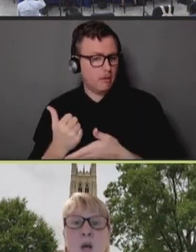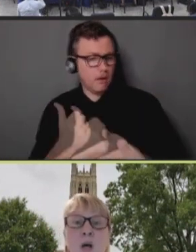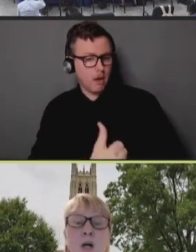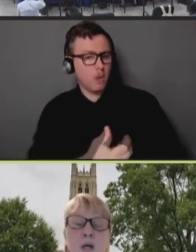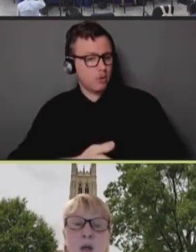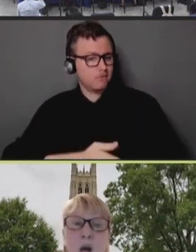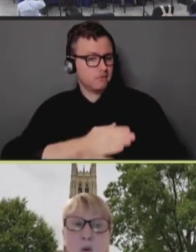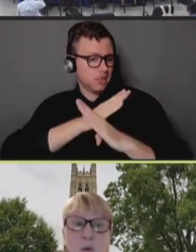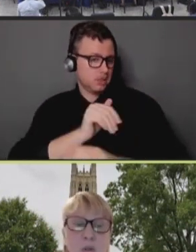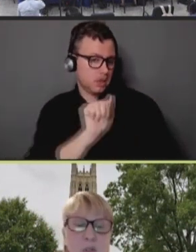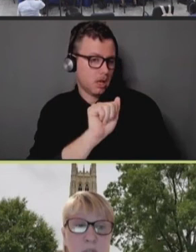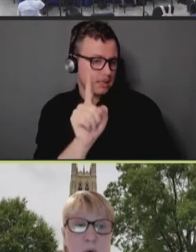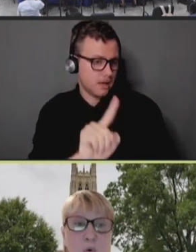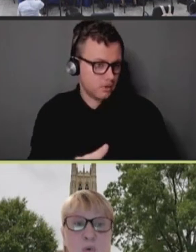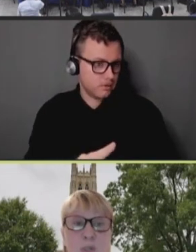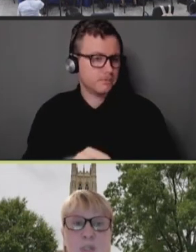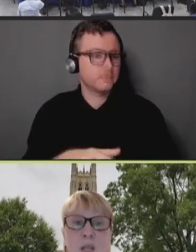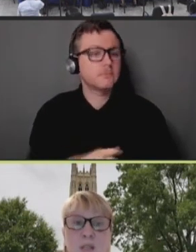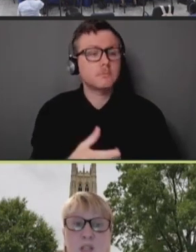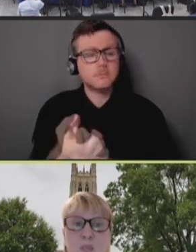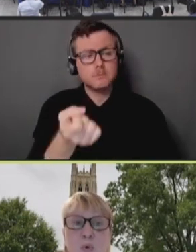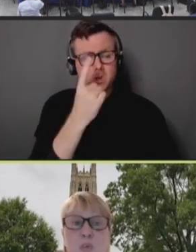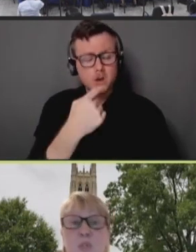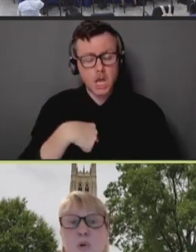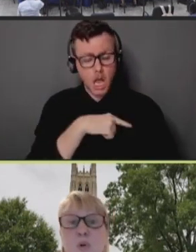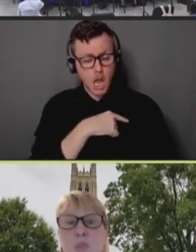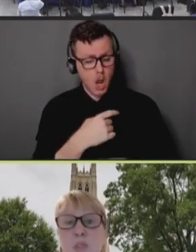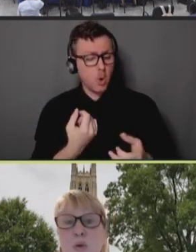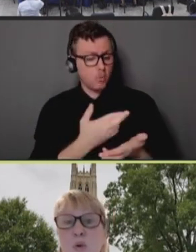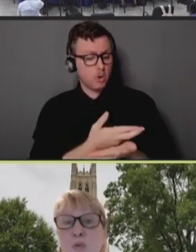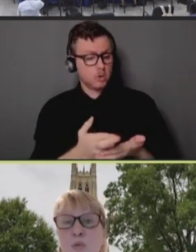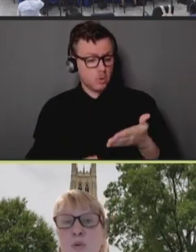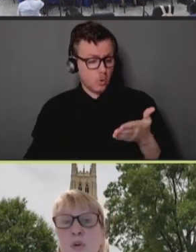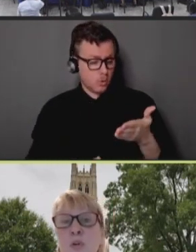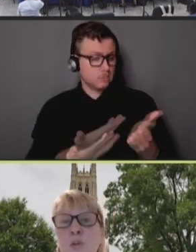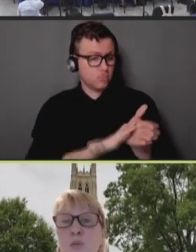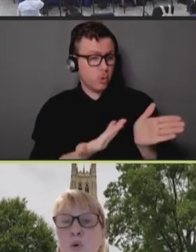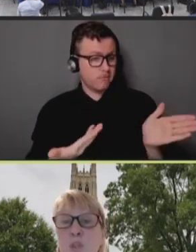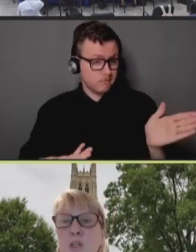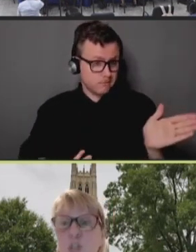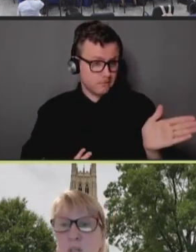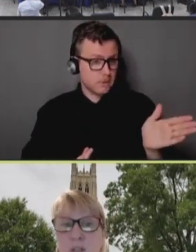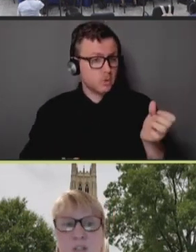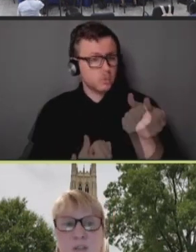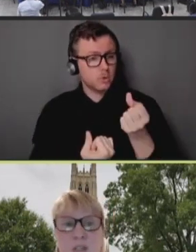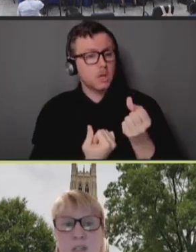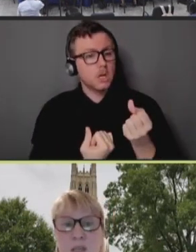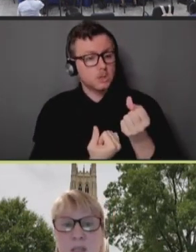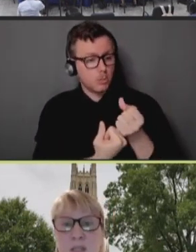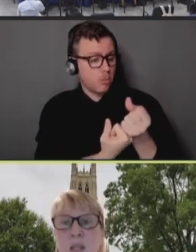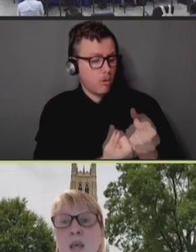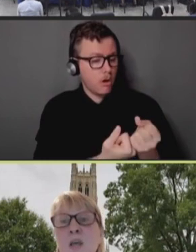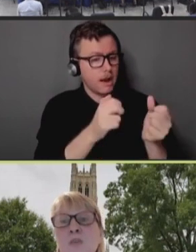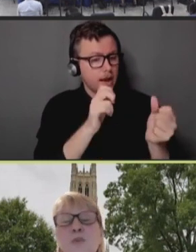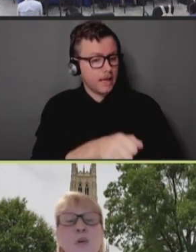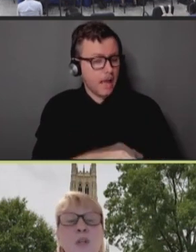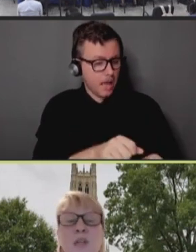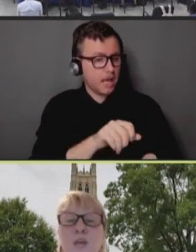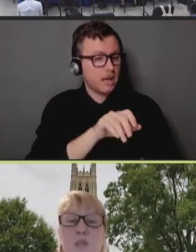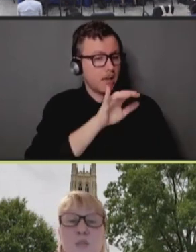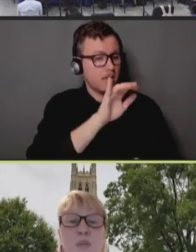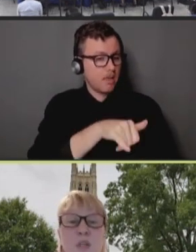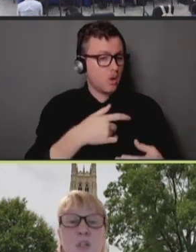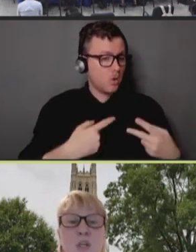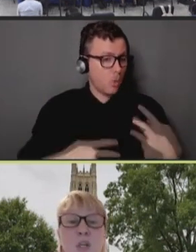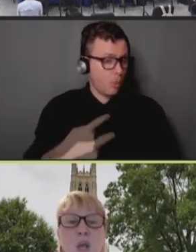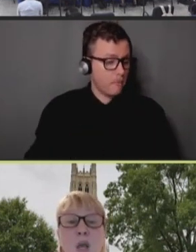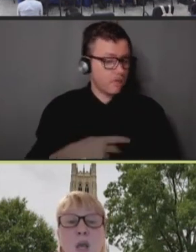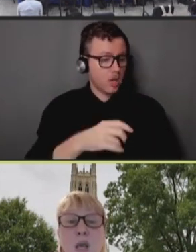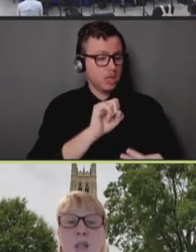Our own results support repurposing of pneumonia and shingles vaccines for Alzheimer's prevention.